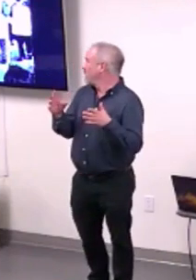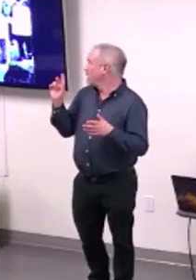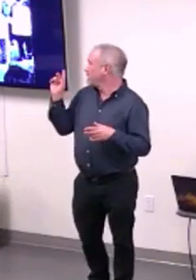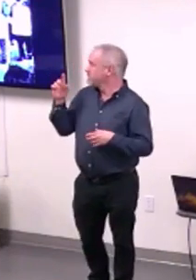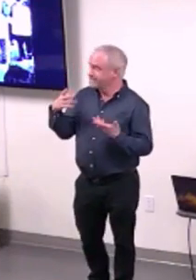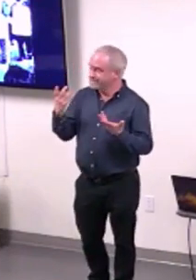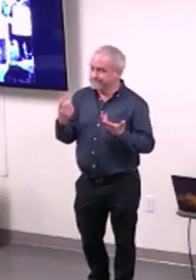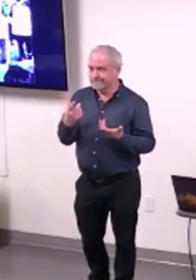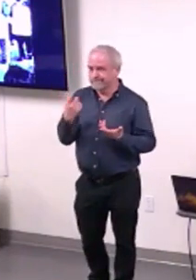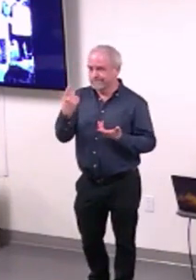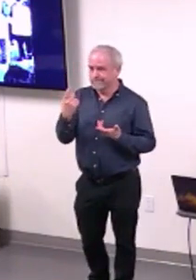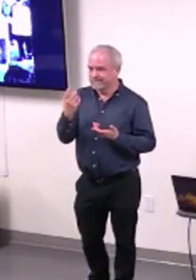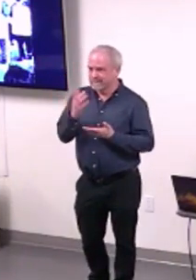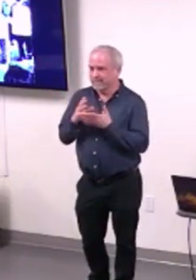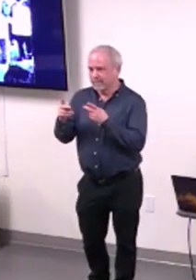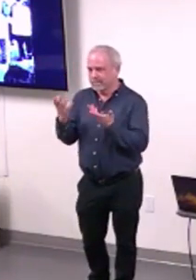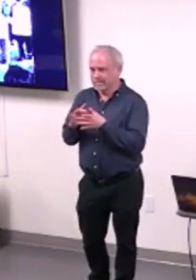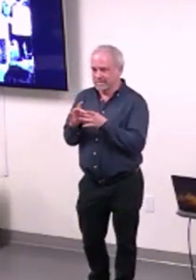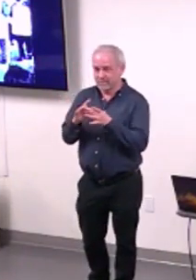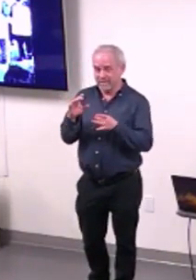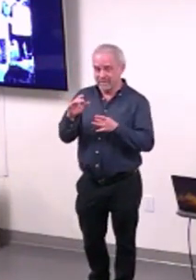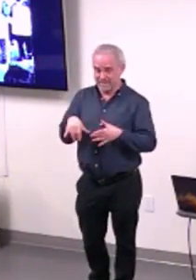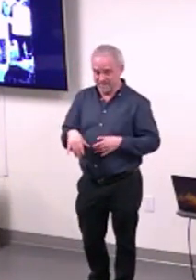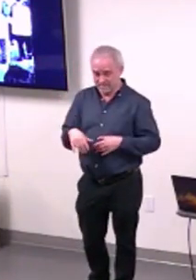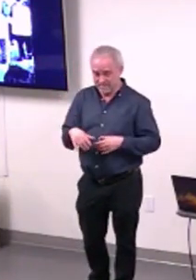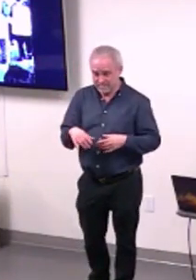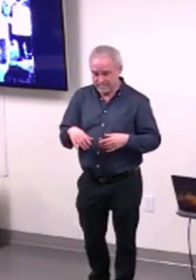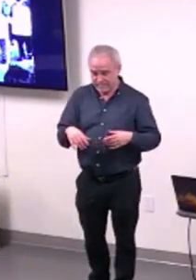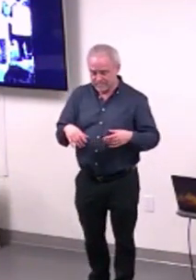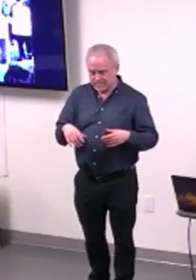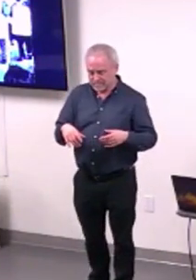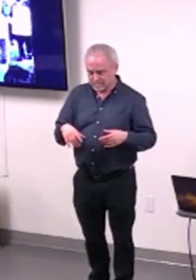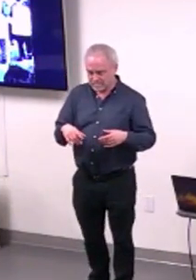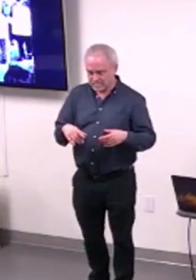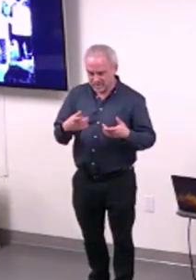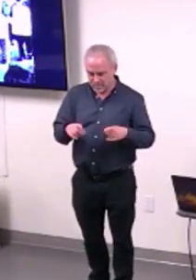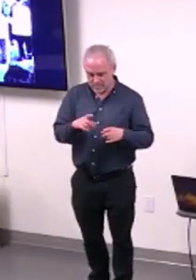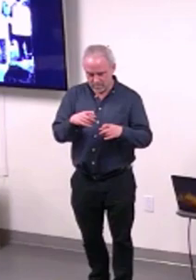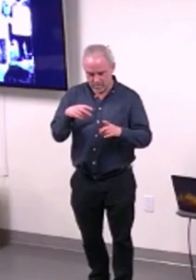Again, when we're talking about language around disability